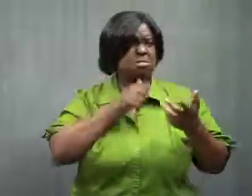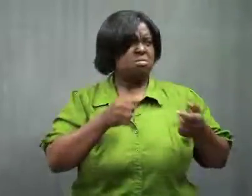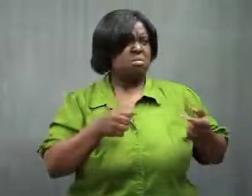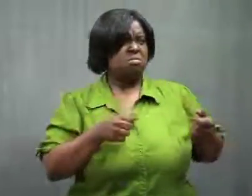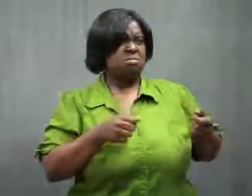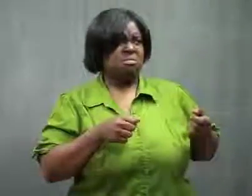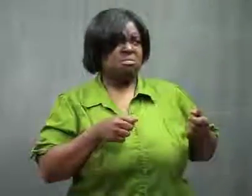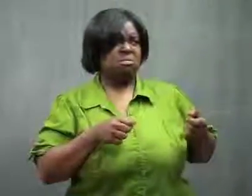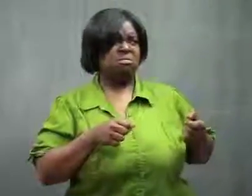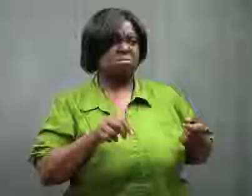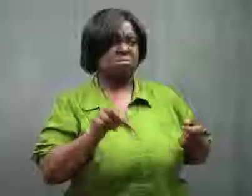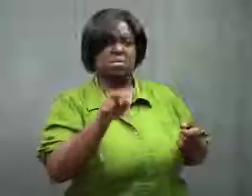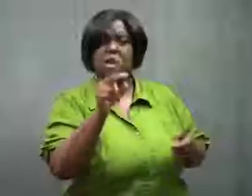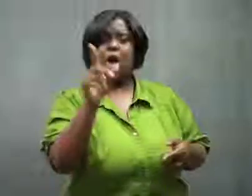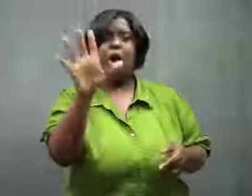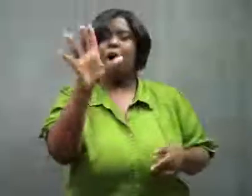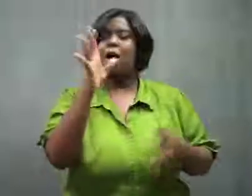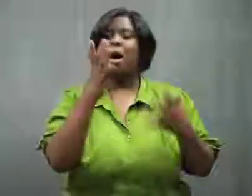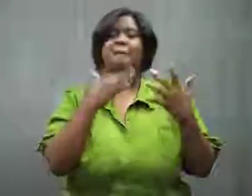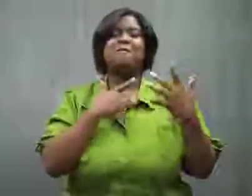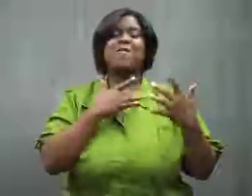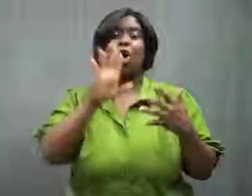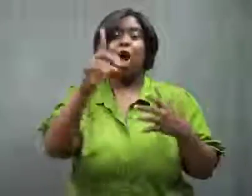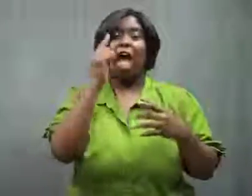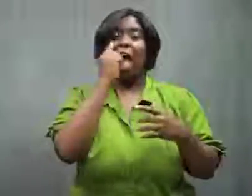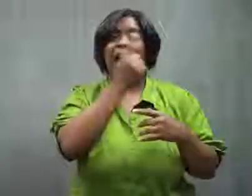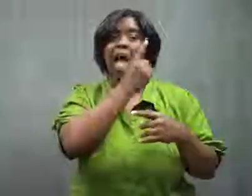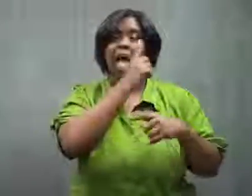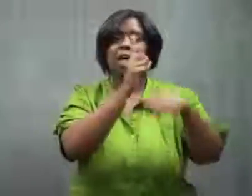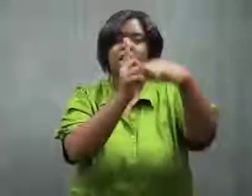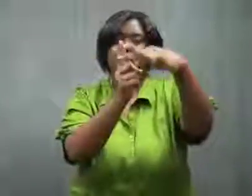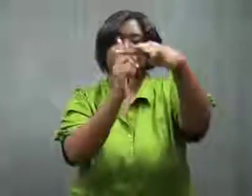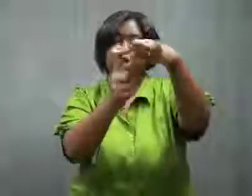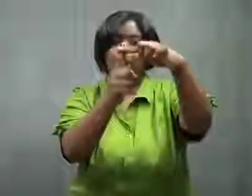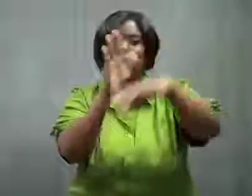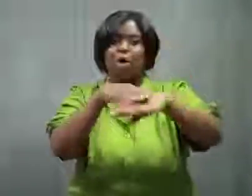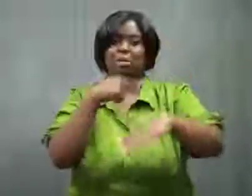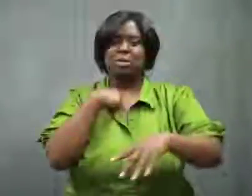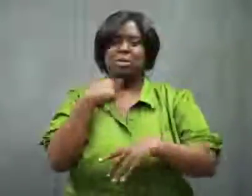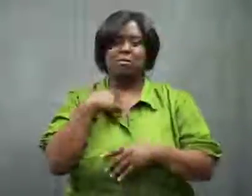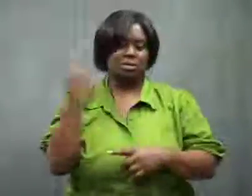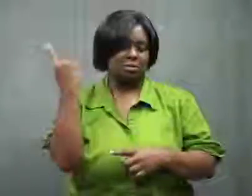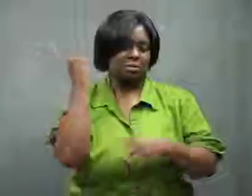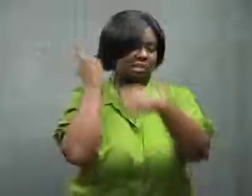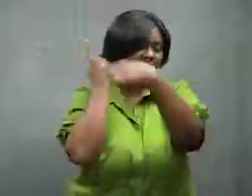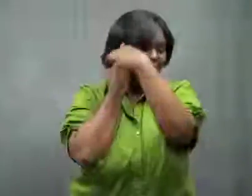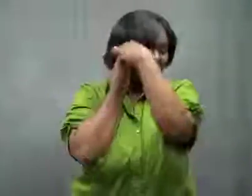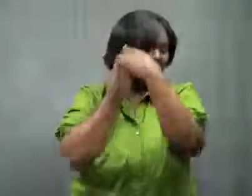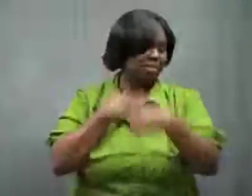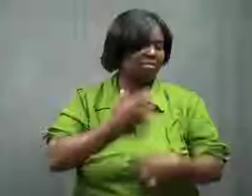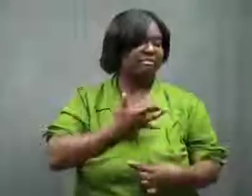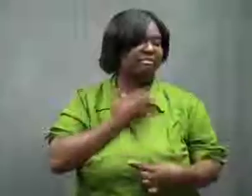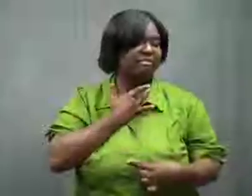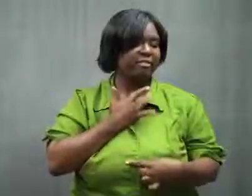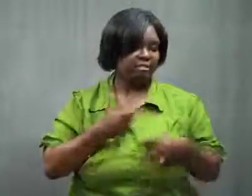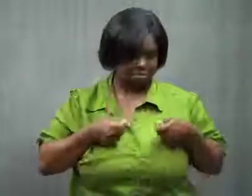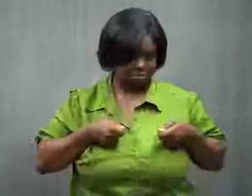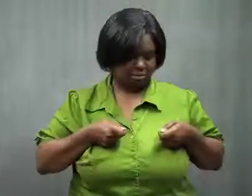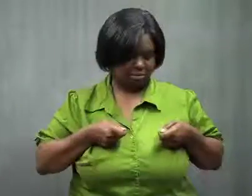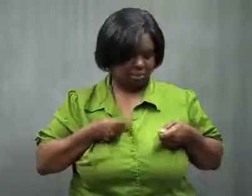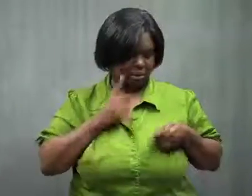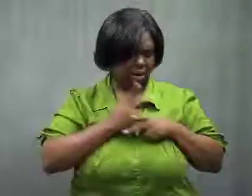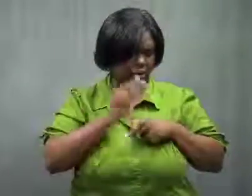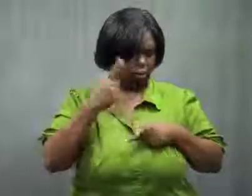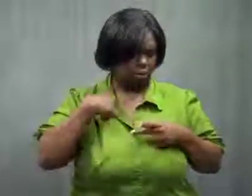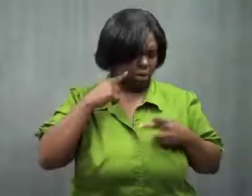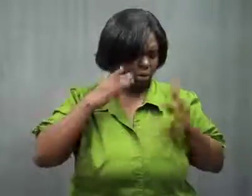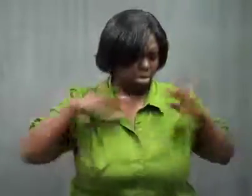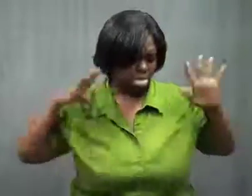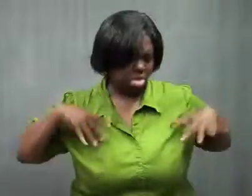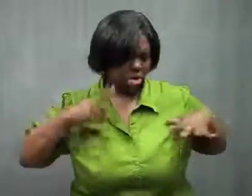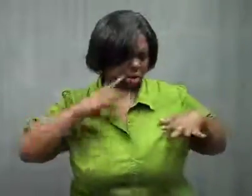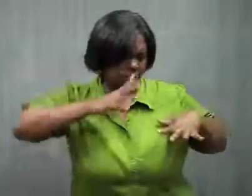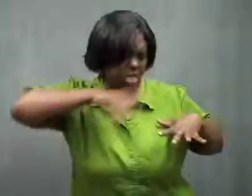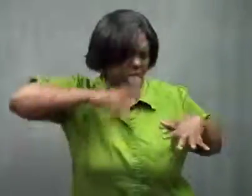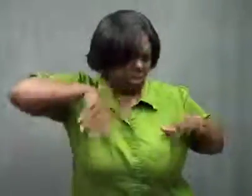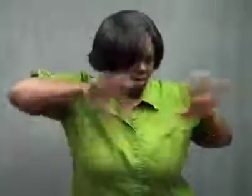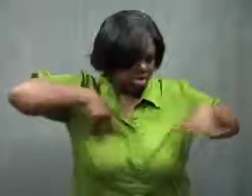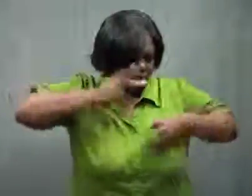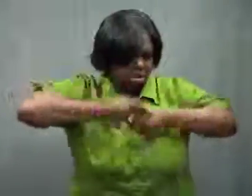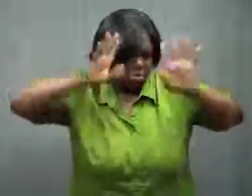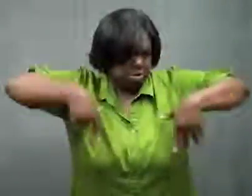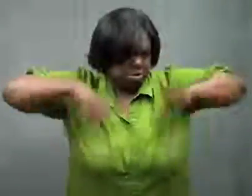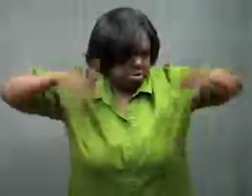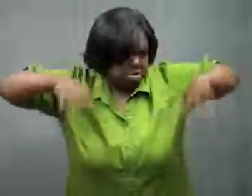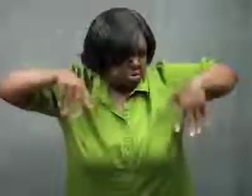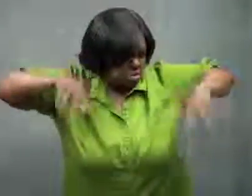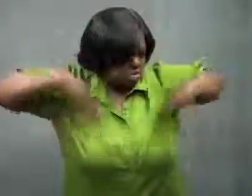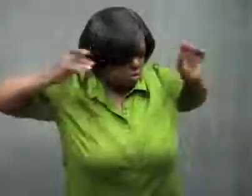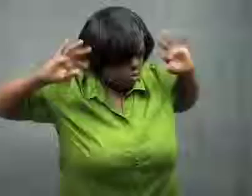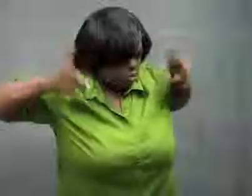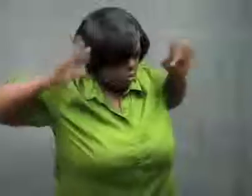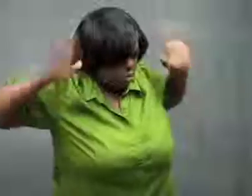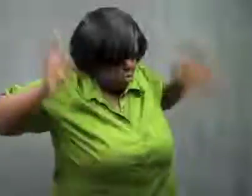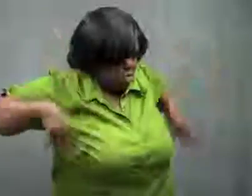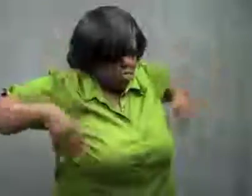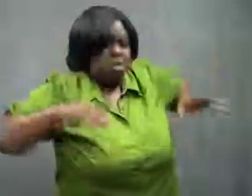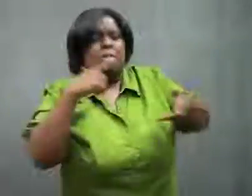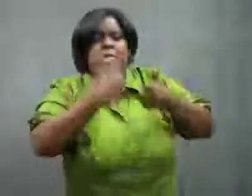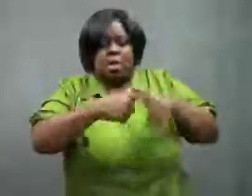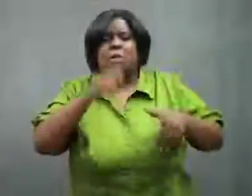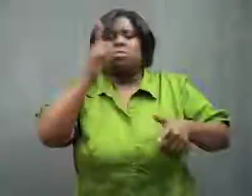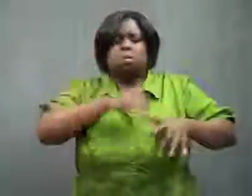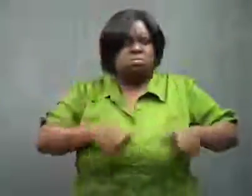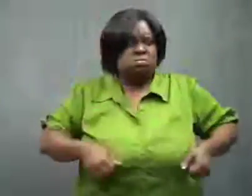I could feel my sister's eyes zeroing in on me. I had nowhere to go.